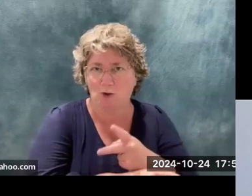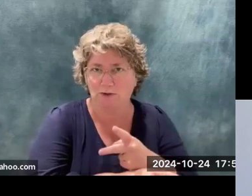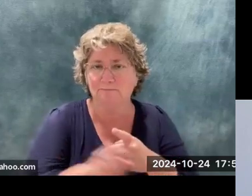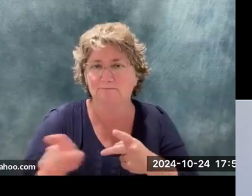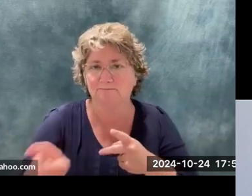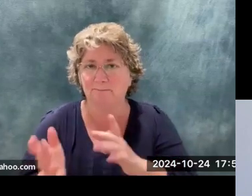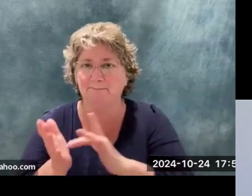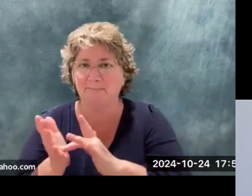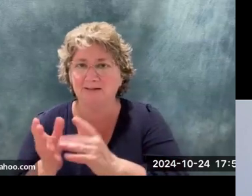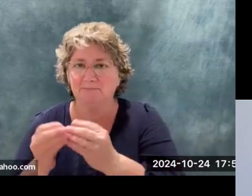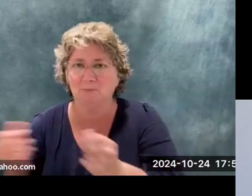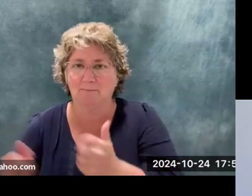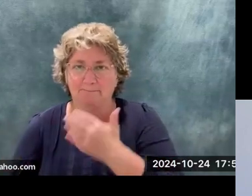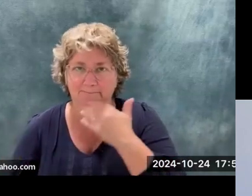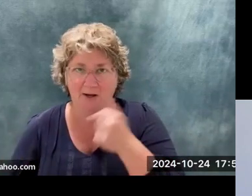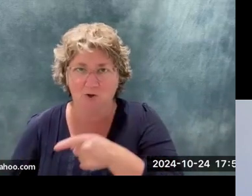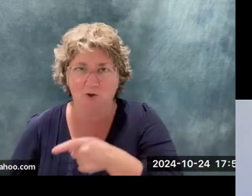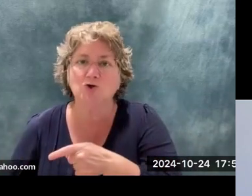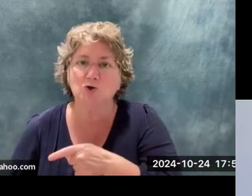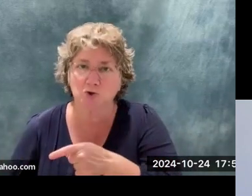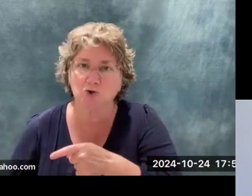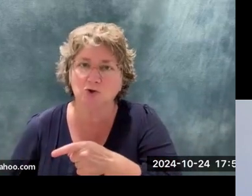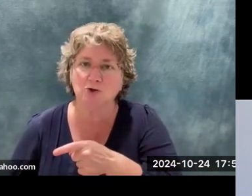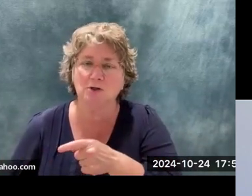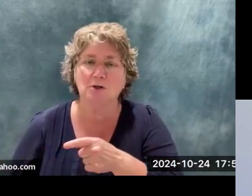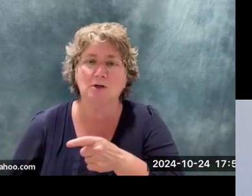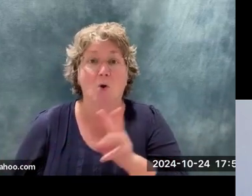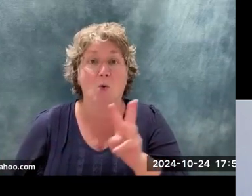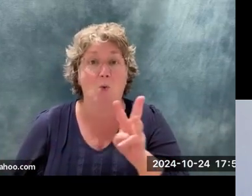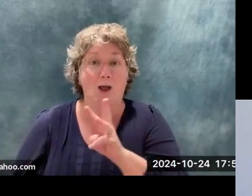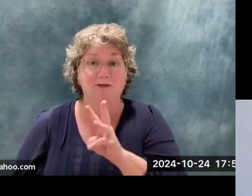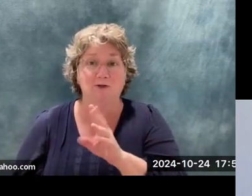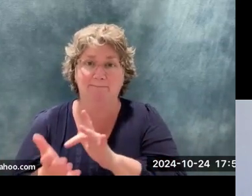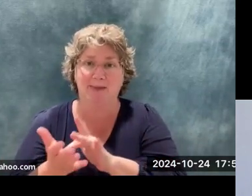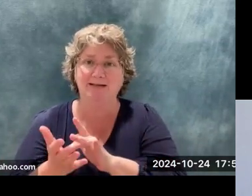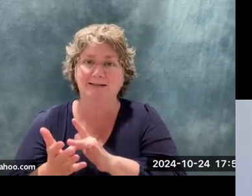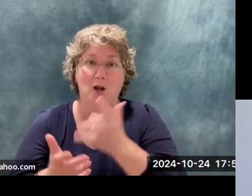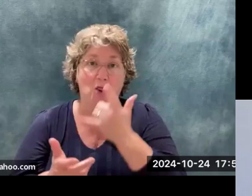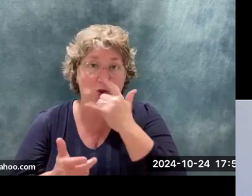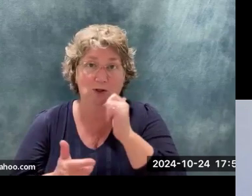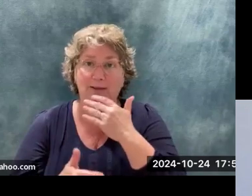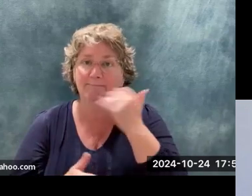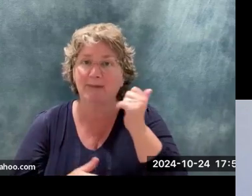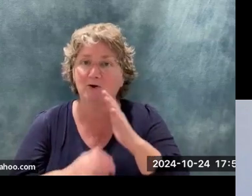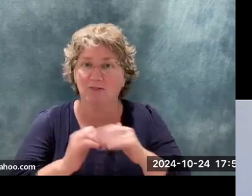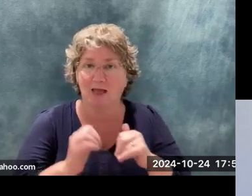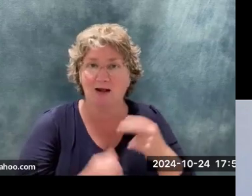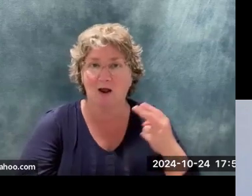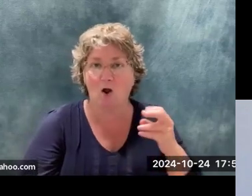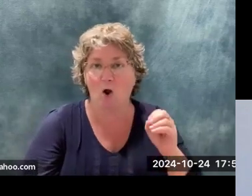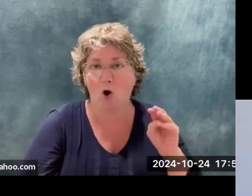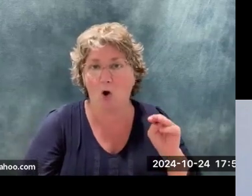Western medicine seems to do better than homeopathy. Now the important thing